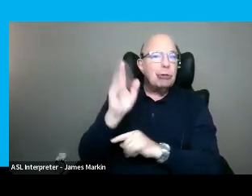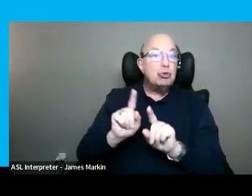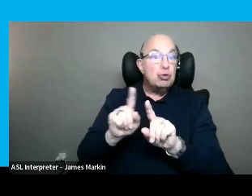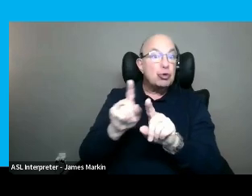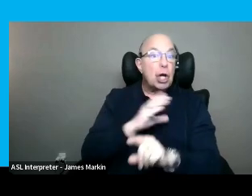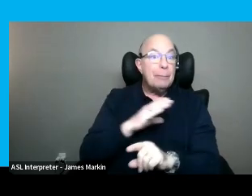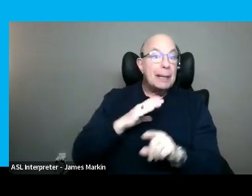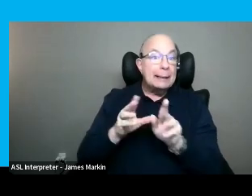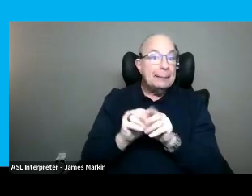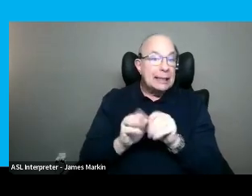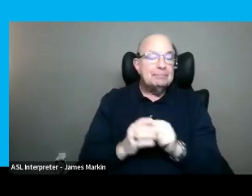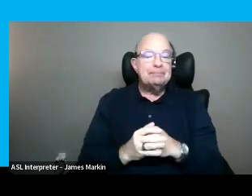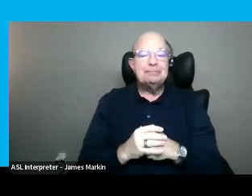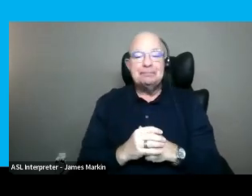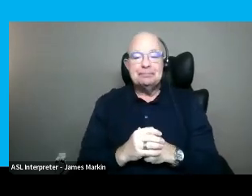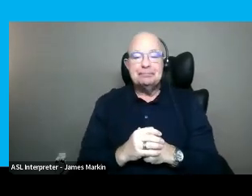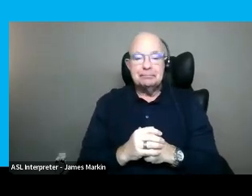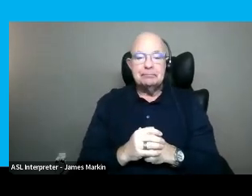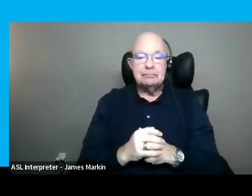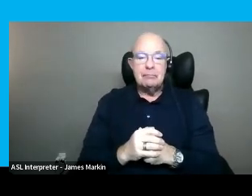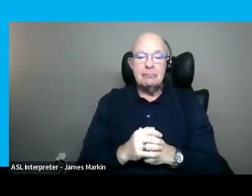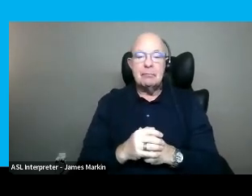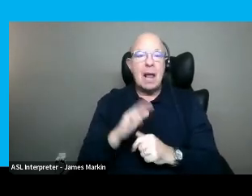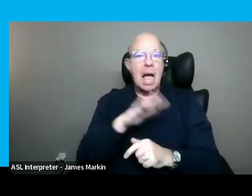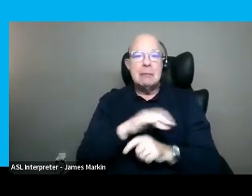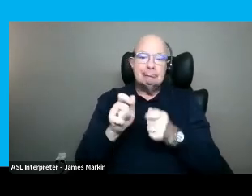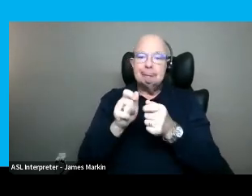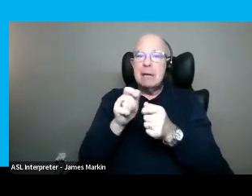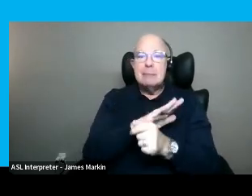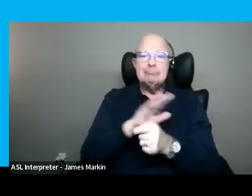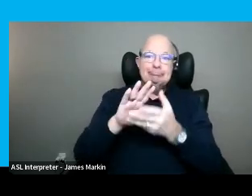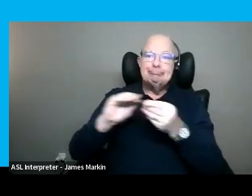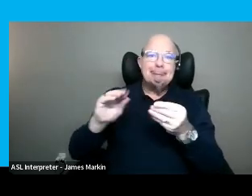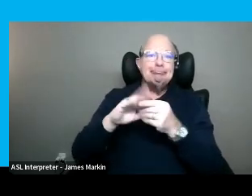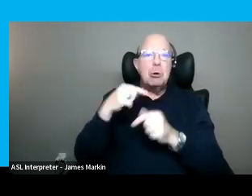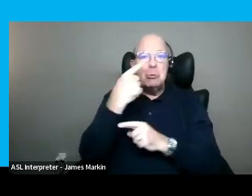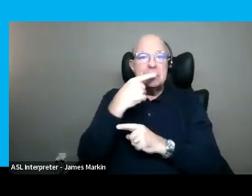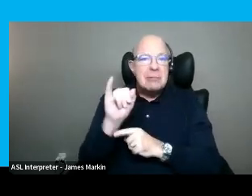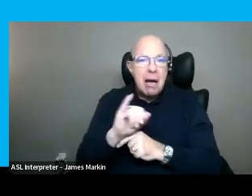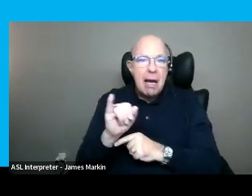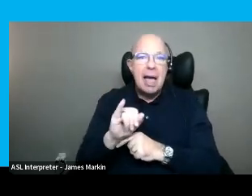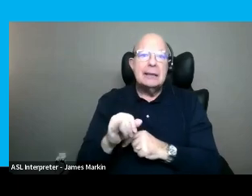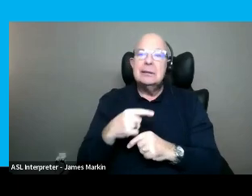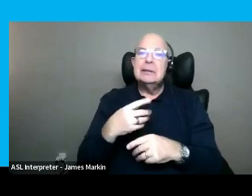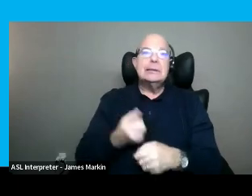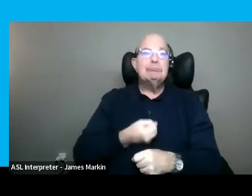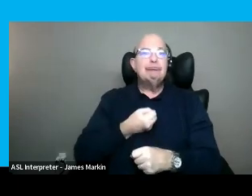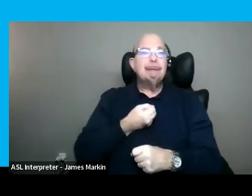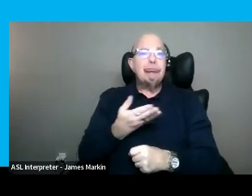Melissa Wong (she/her), SPT: And how they've kind of shaped their message and, and, and, and told their, tell their stories.